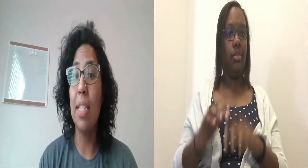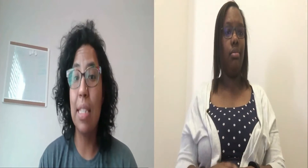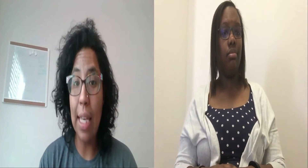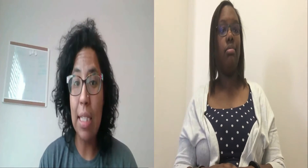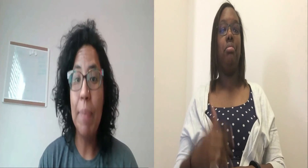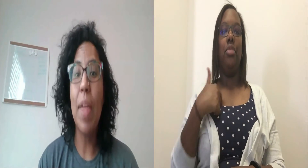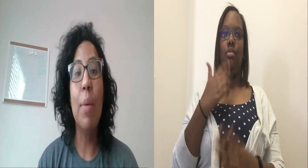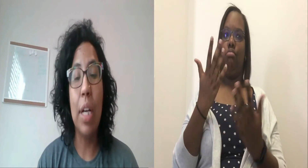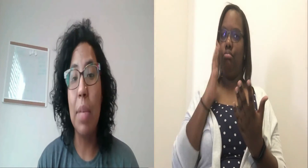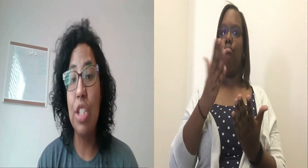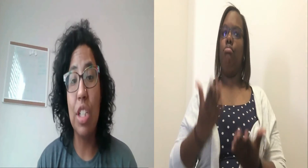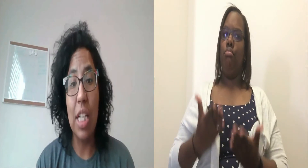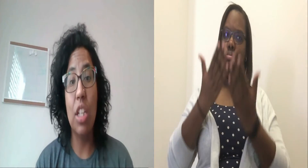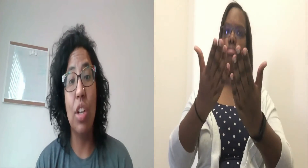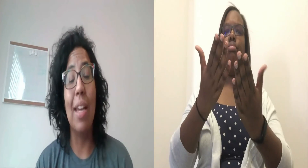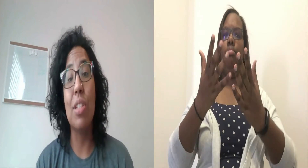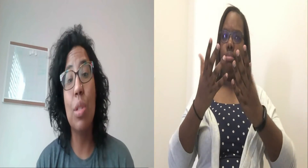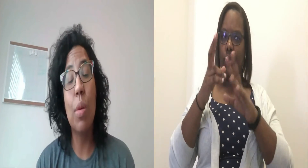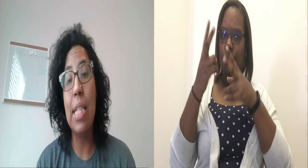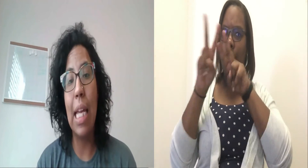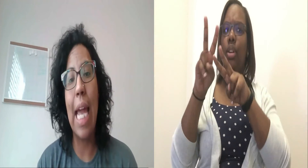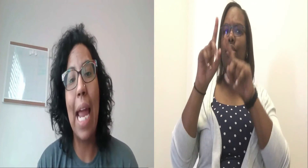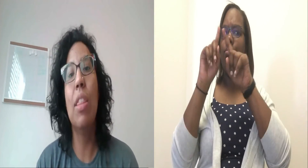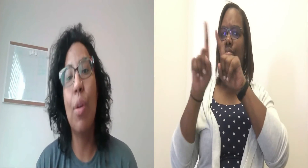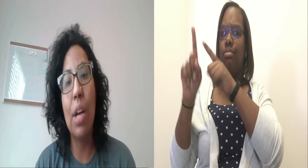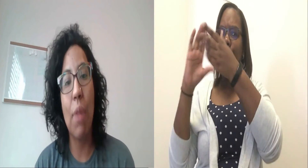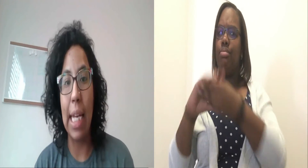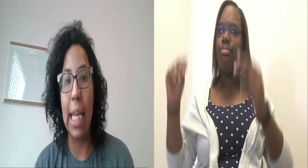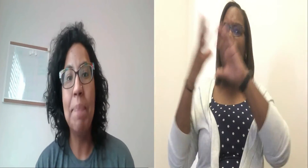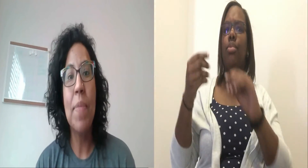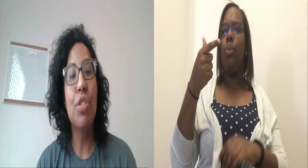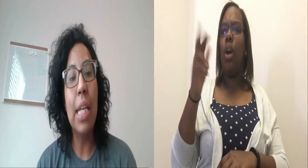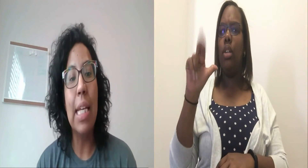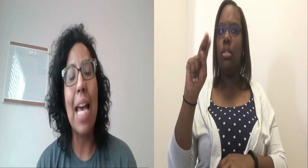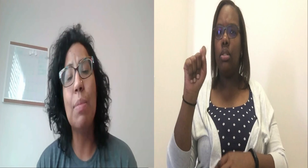this site I would very much suggest looking at the storytelling and the grant writing trainings as